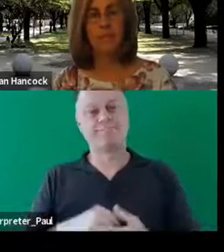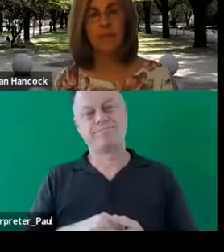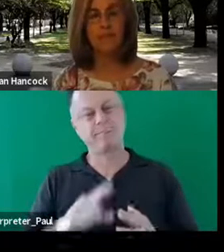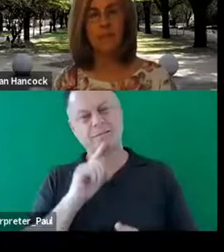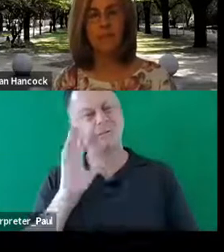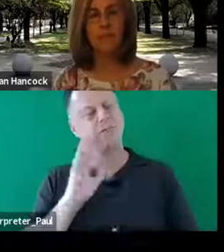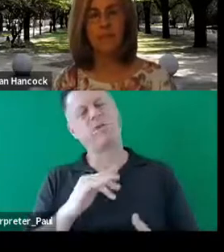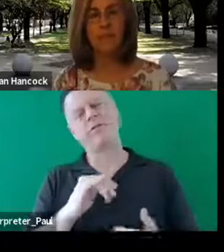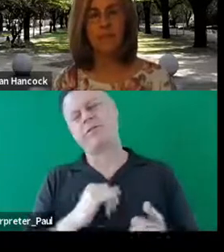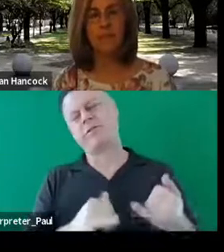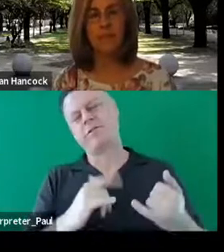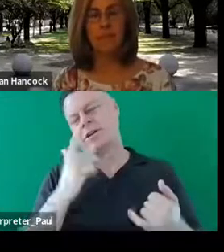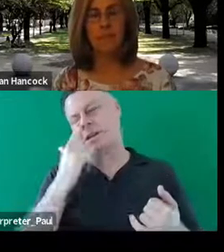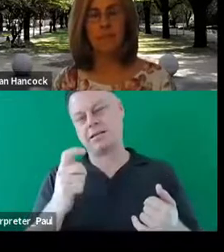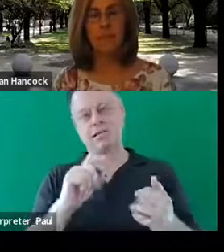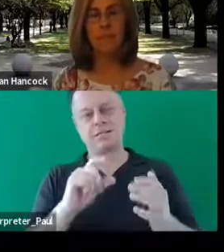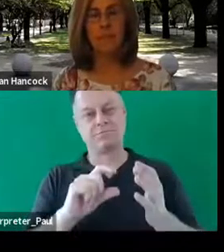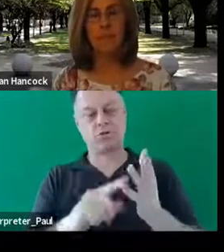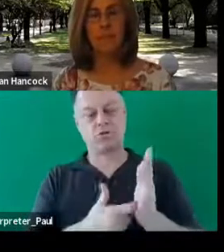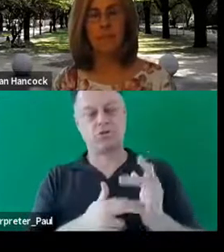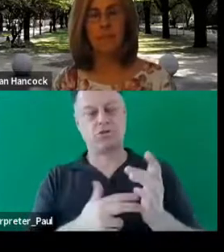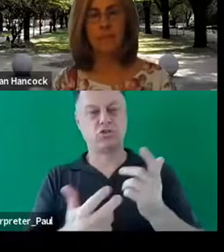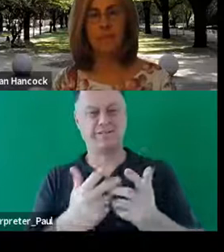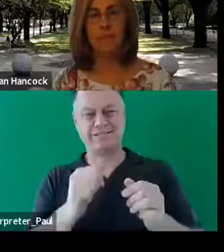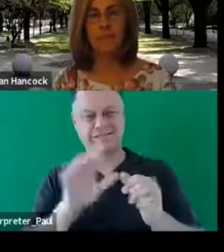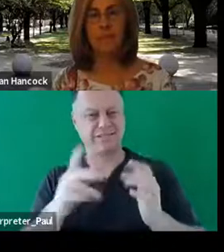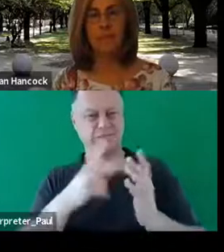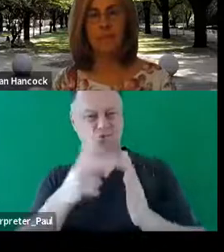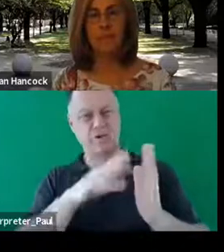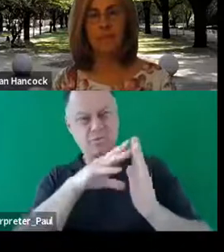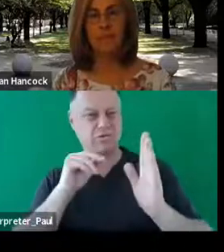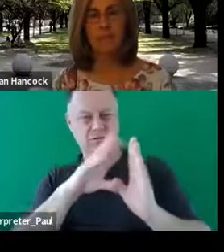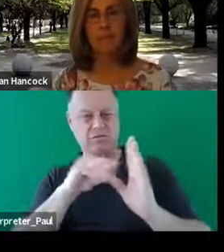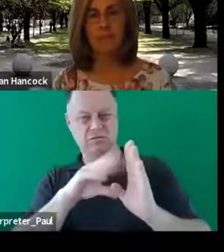be able to access all the resources from the Curtin program and it was just a matter of